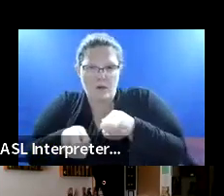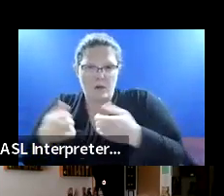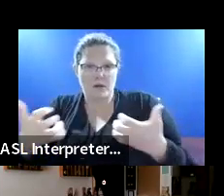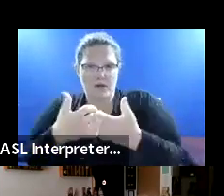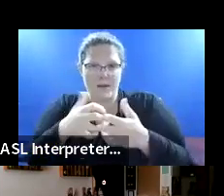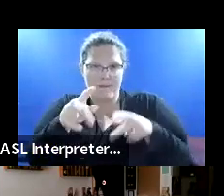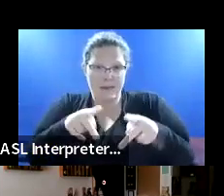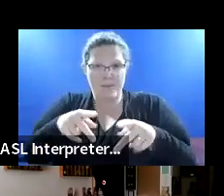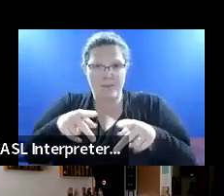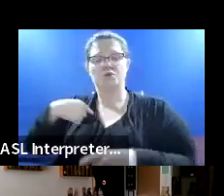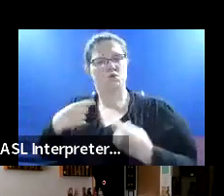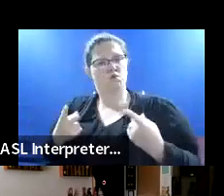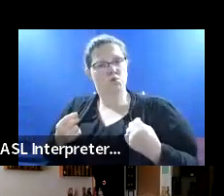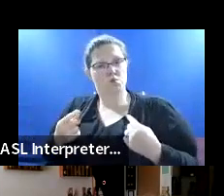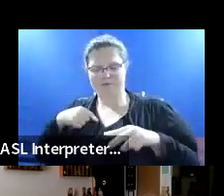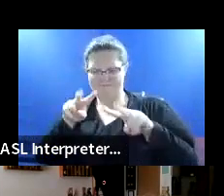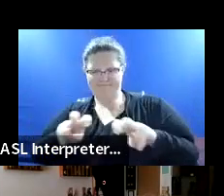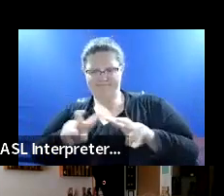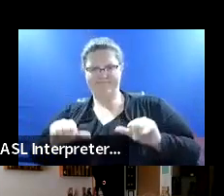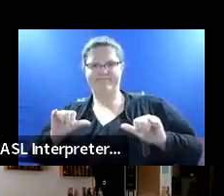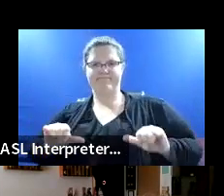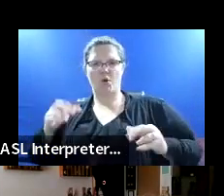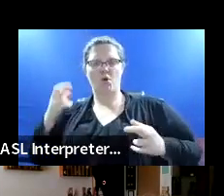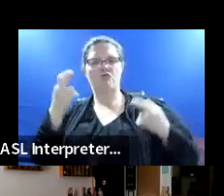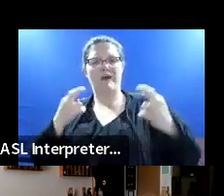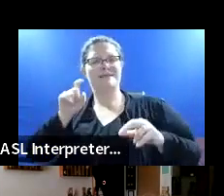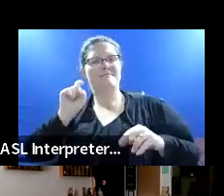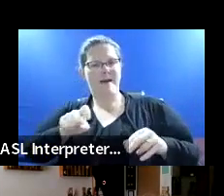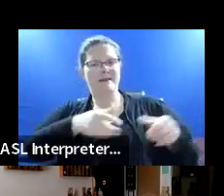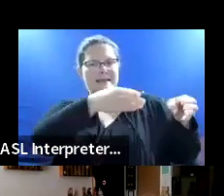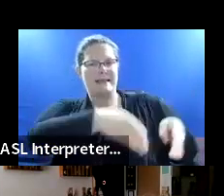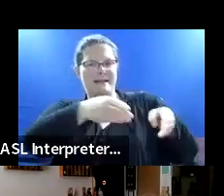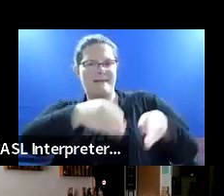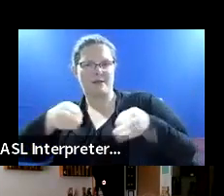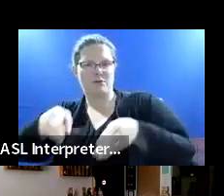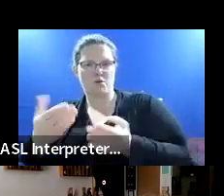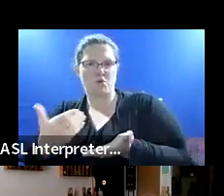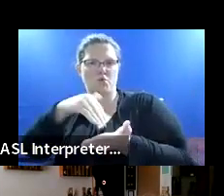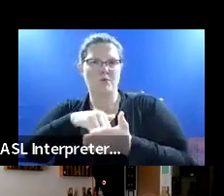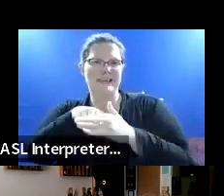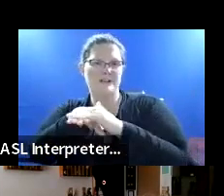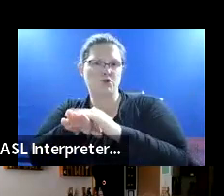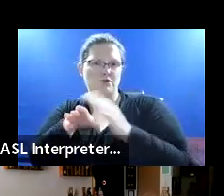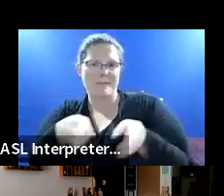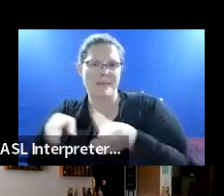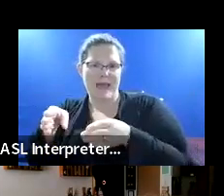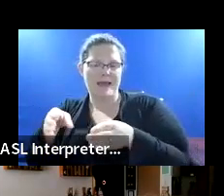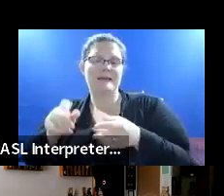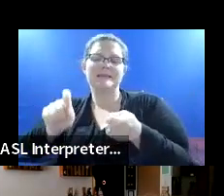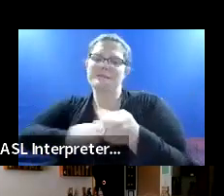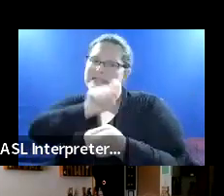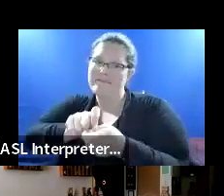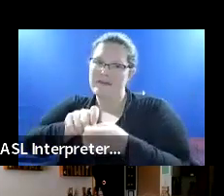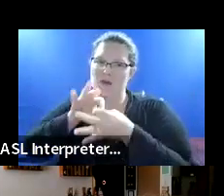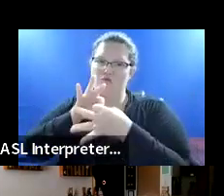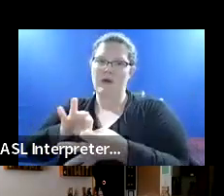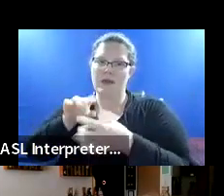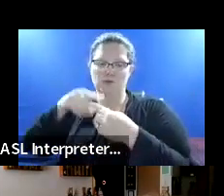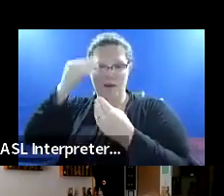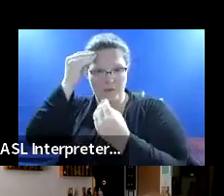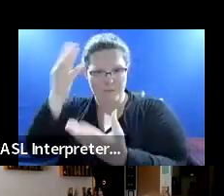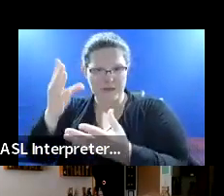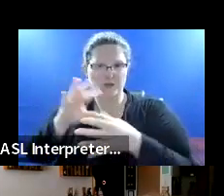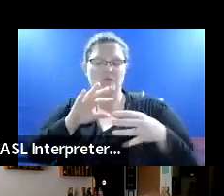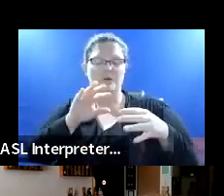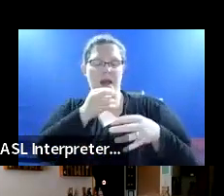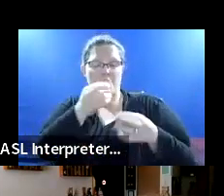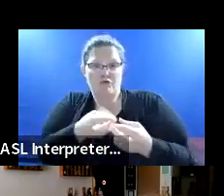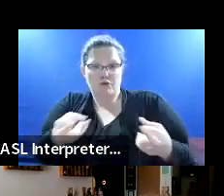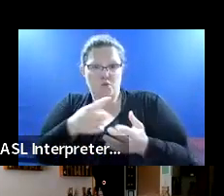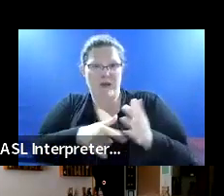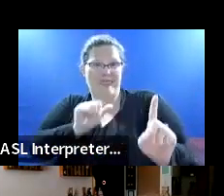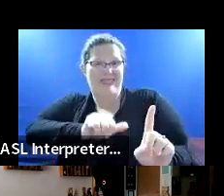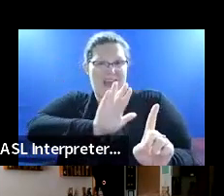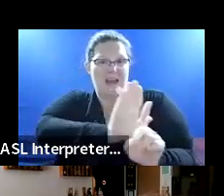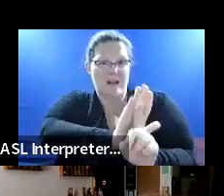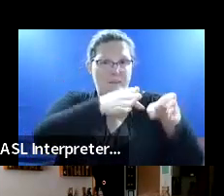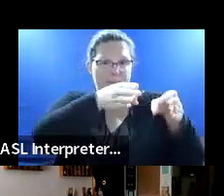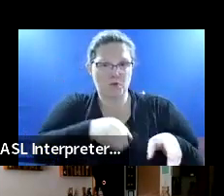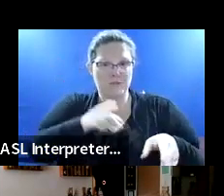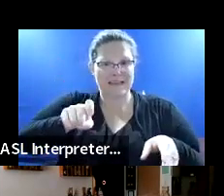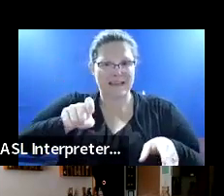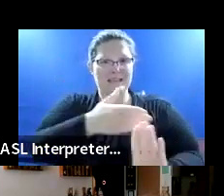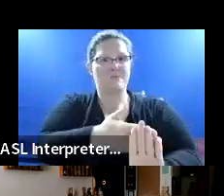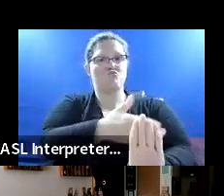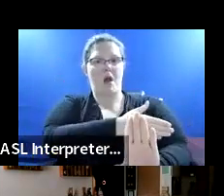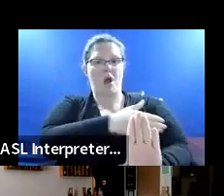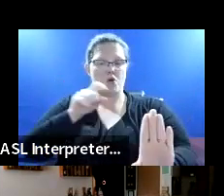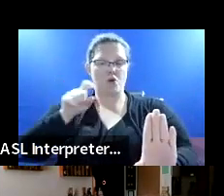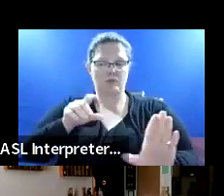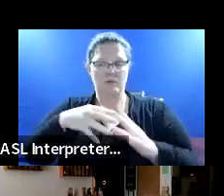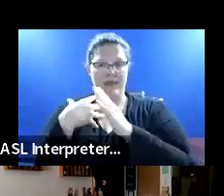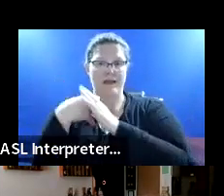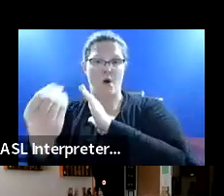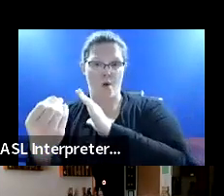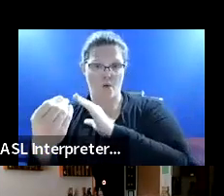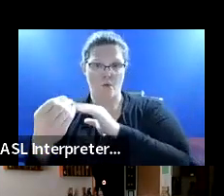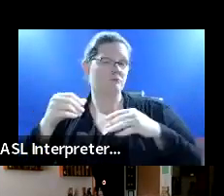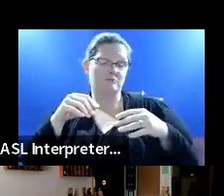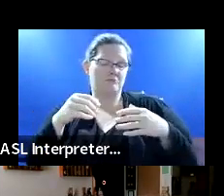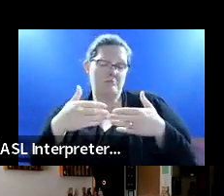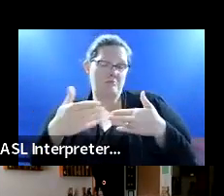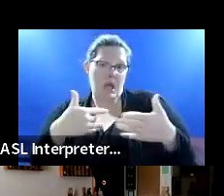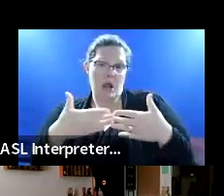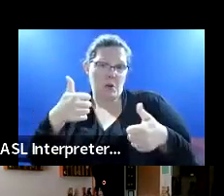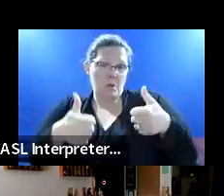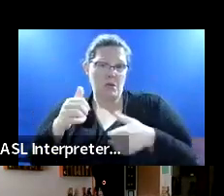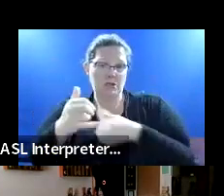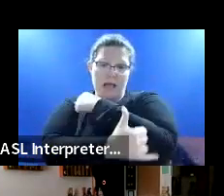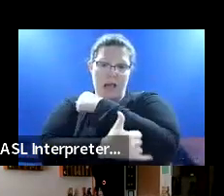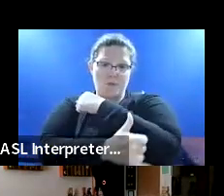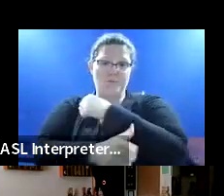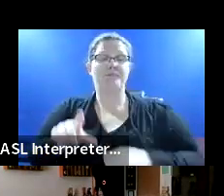SO MOST OF THE REENTRY SERVICES THAT ARE OFFERED ARE MORE COOKIE CUTTER OR TRYING TO FIT A SQUARE PEG INTO A ROUND WHOLE SITUATION WHICH DOESN'T NECESSARILY MEET THE NEEDS OF EVERY INDIVIDUAL.